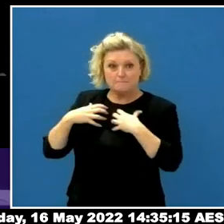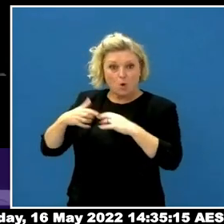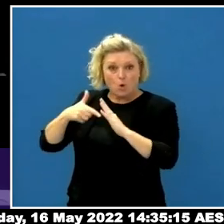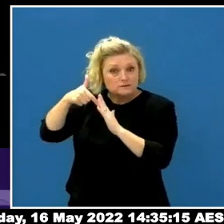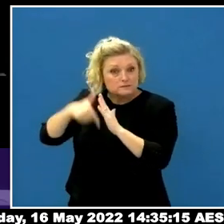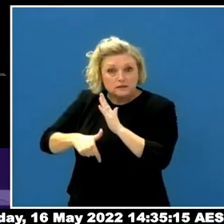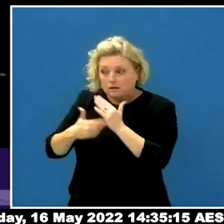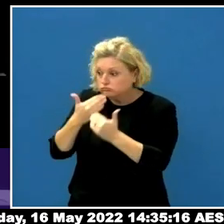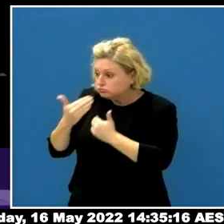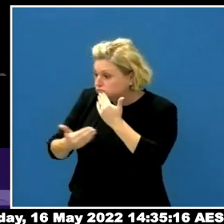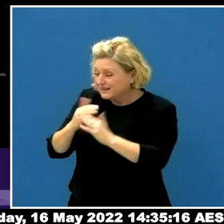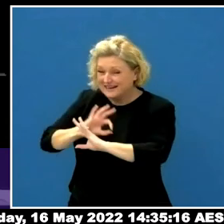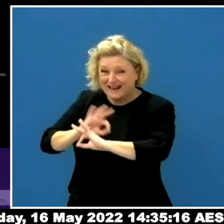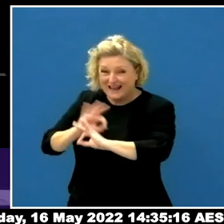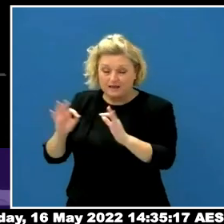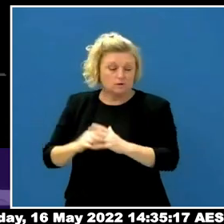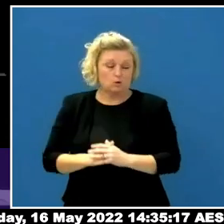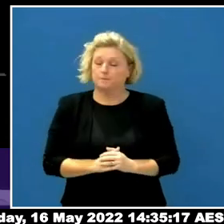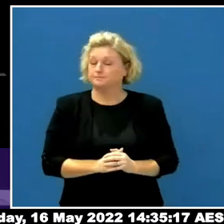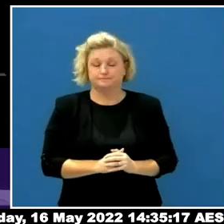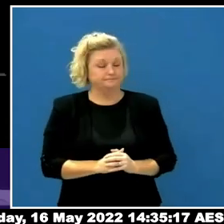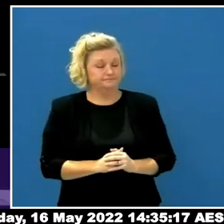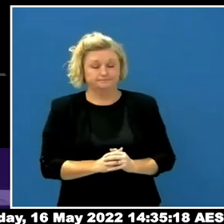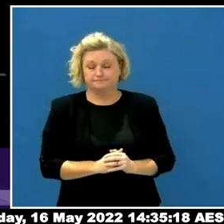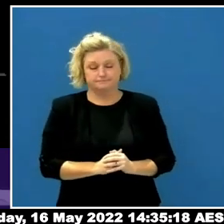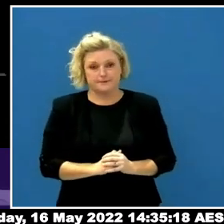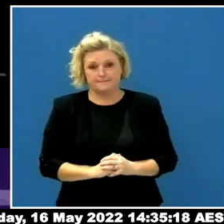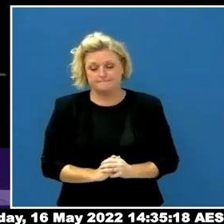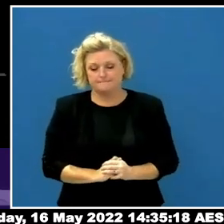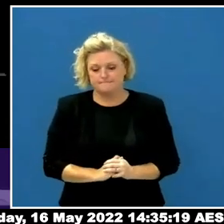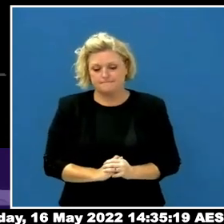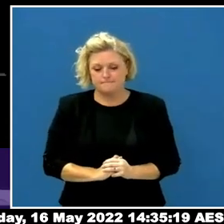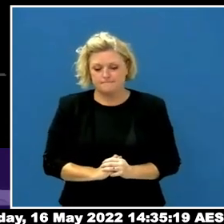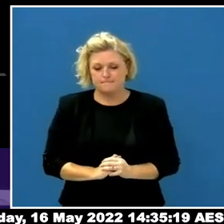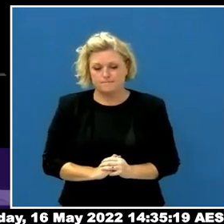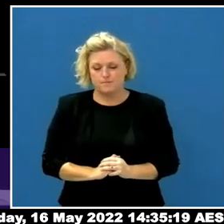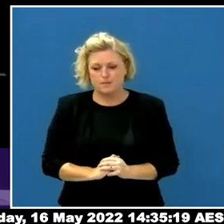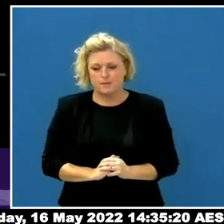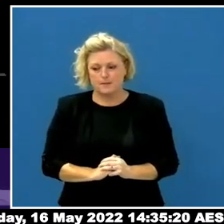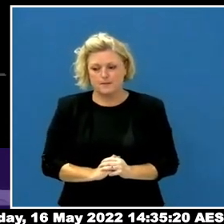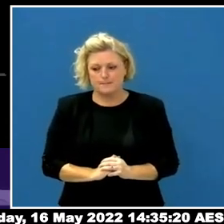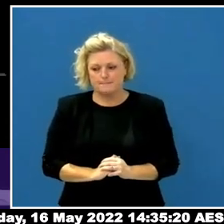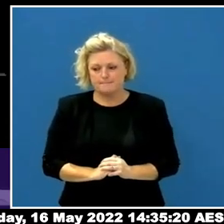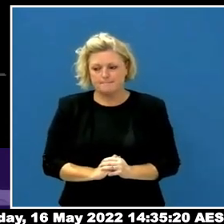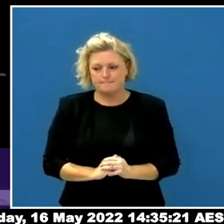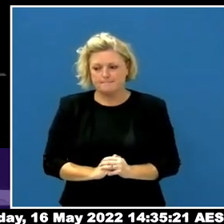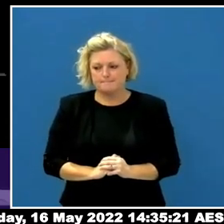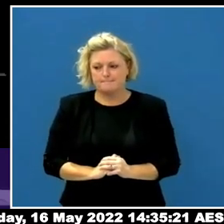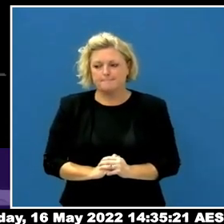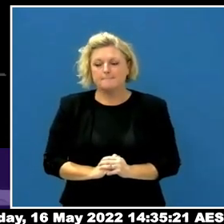It's right to say you were obviously very concerned when that came to